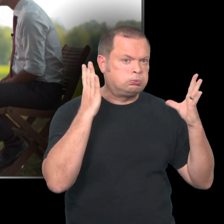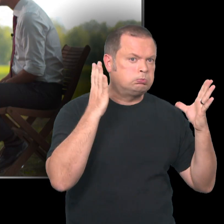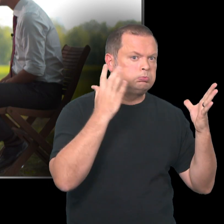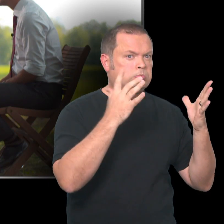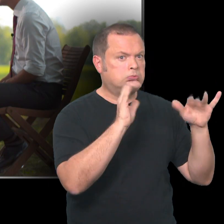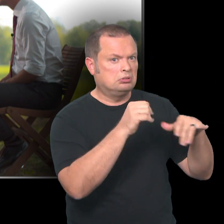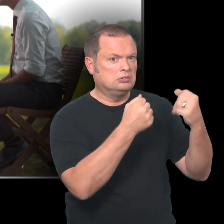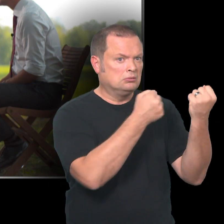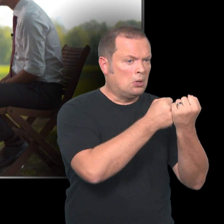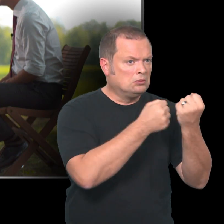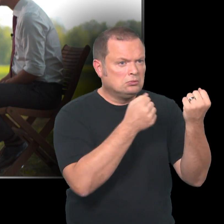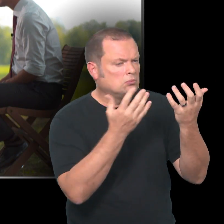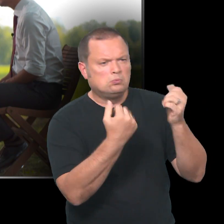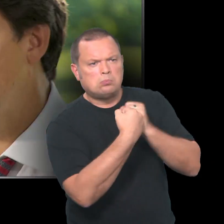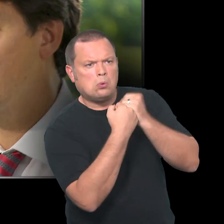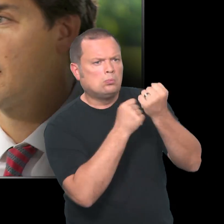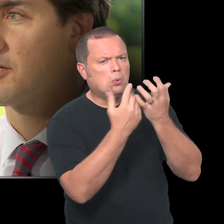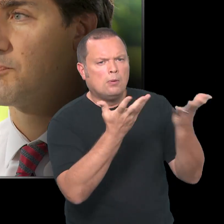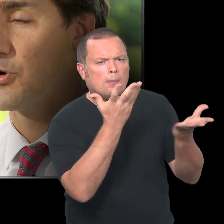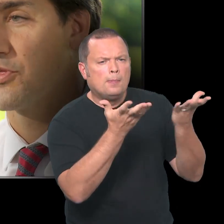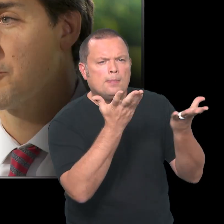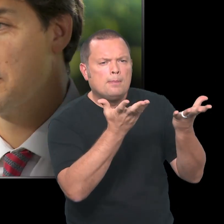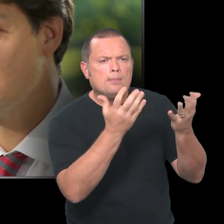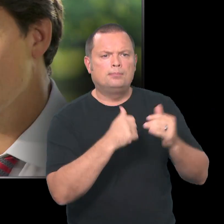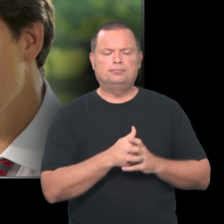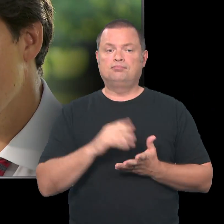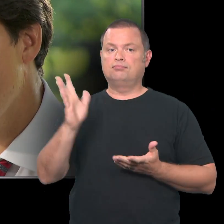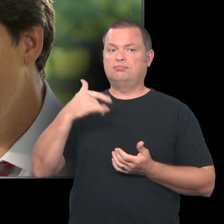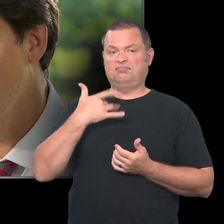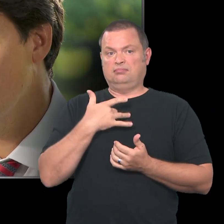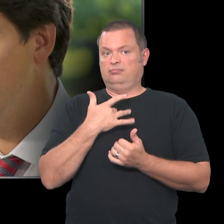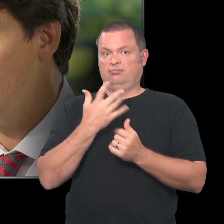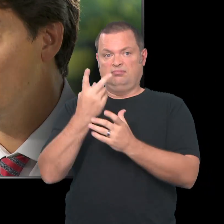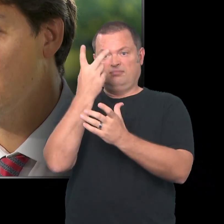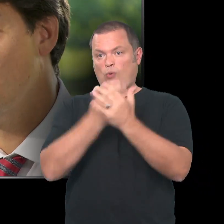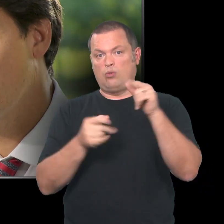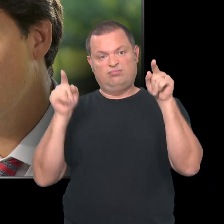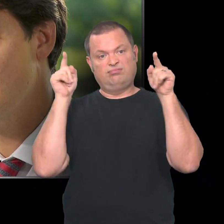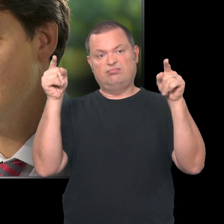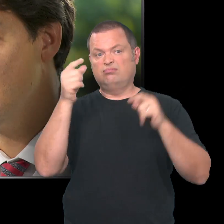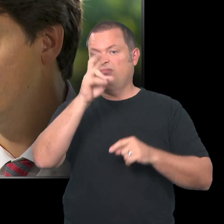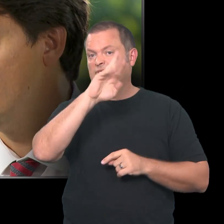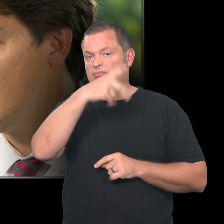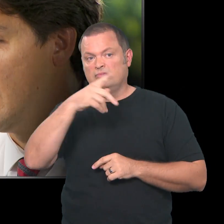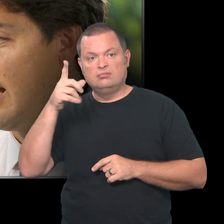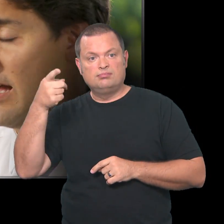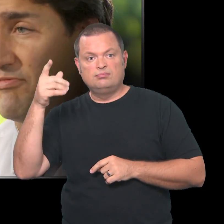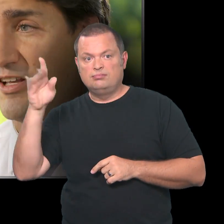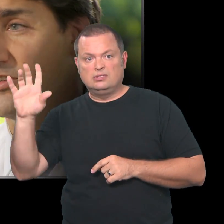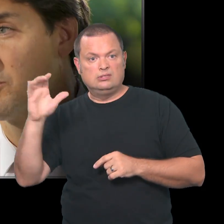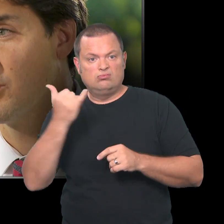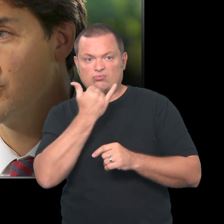in terms of, your dislike of their positions. I think both of their positions are wrong.